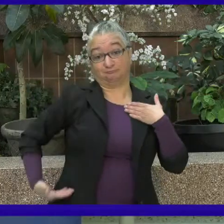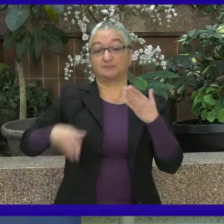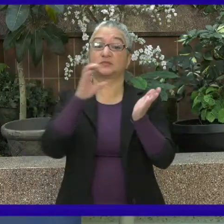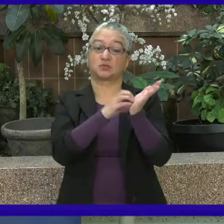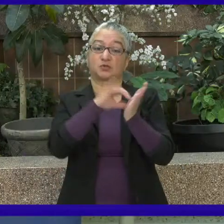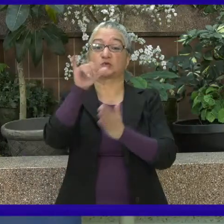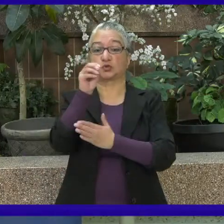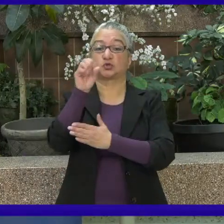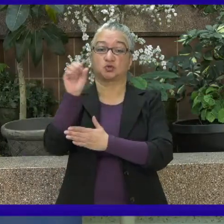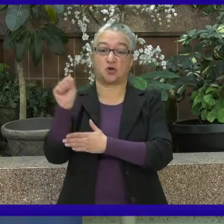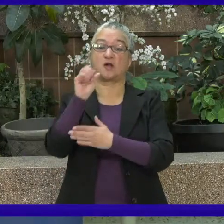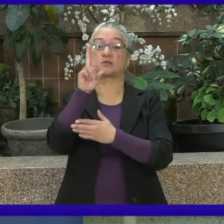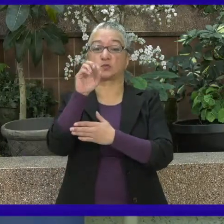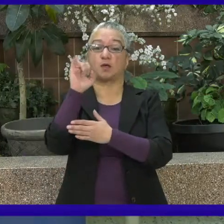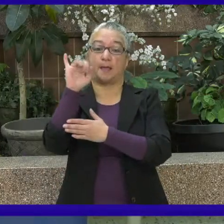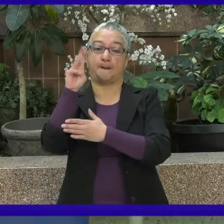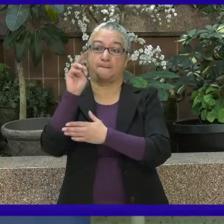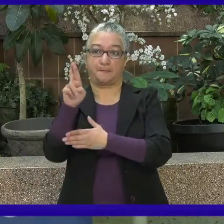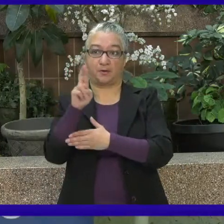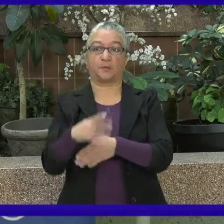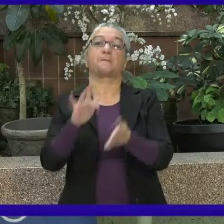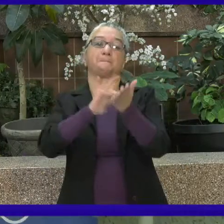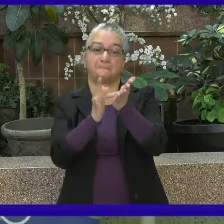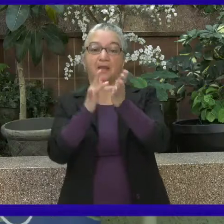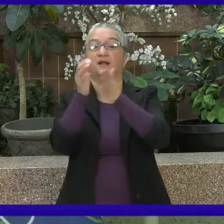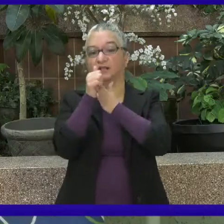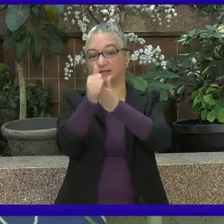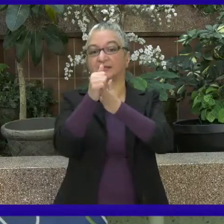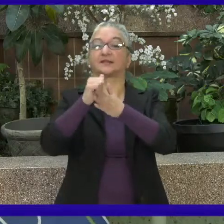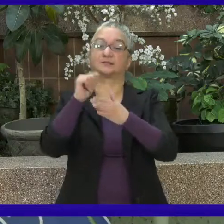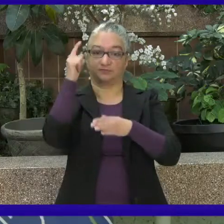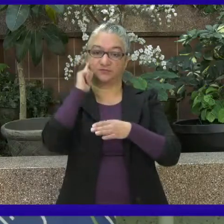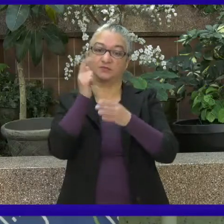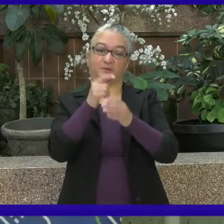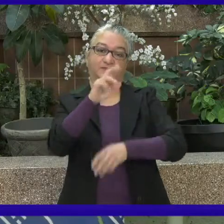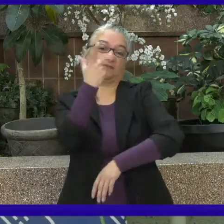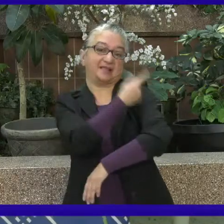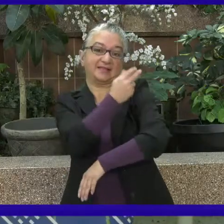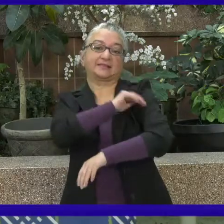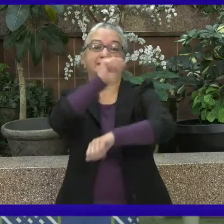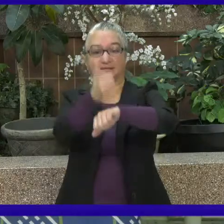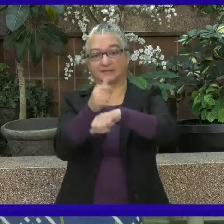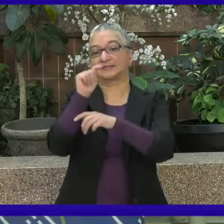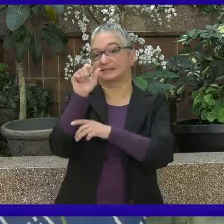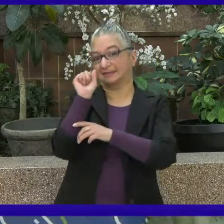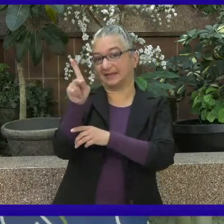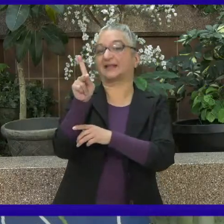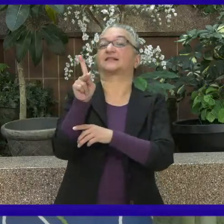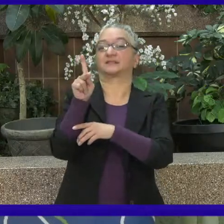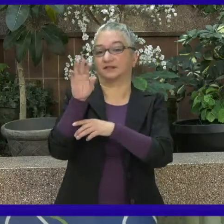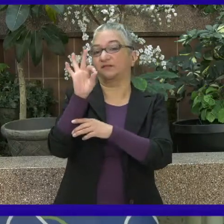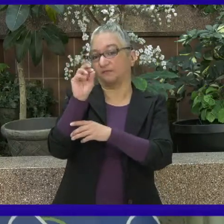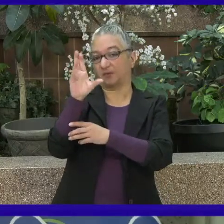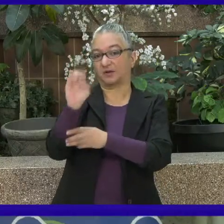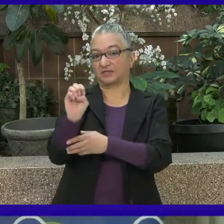vaccine implementation task force it is a pleasure to be able to join with all of you today